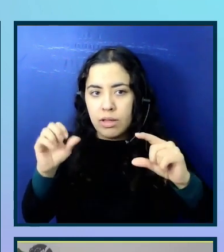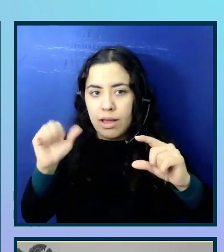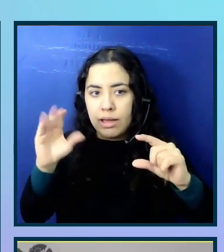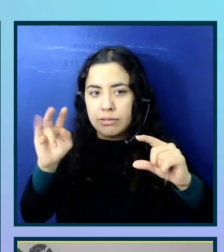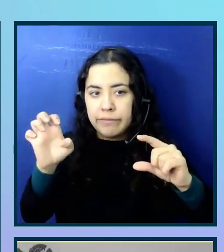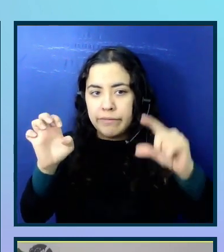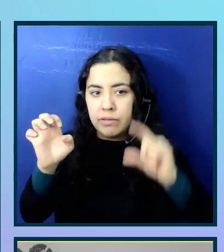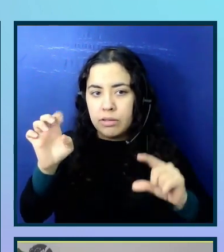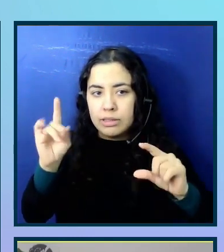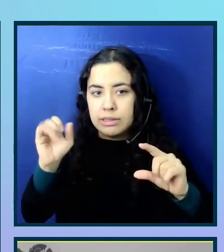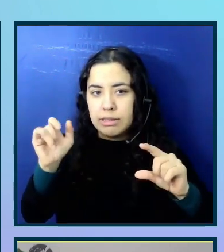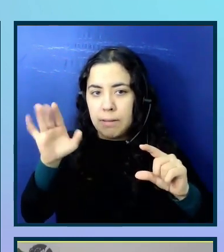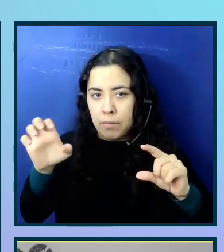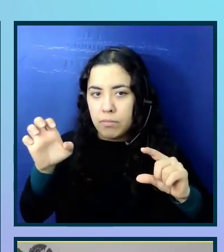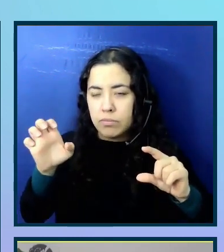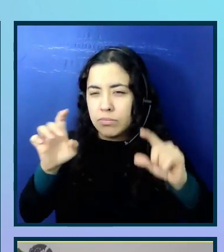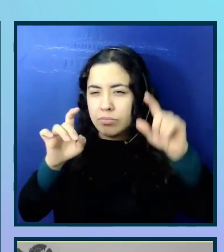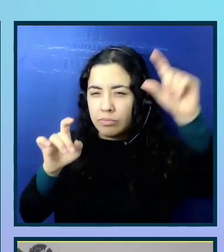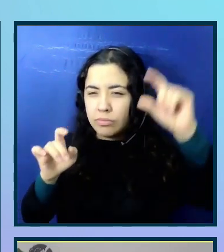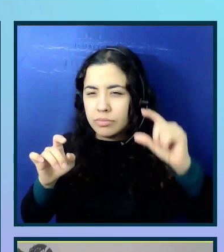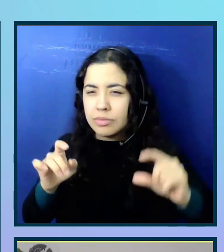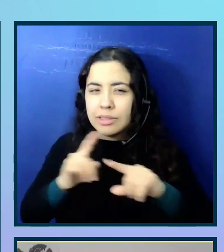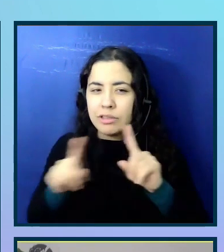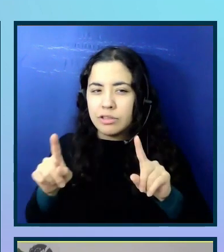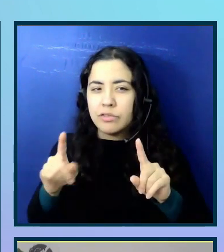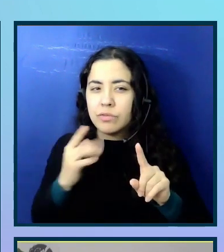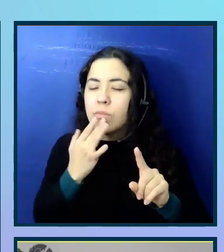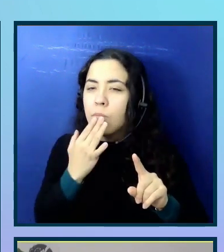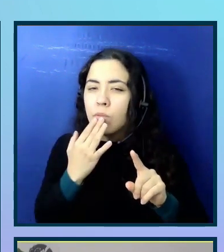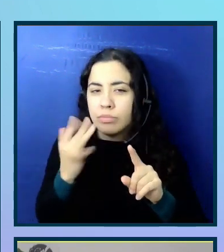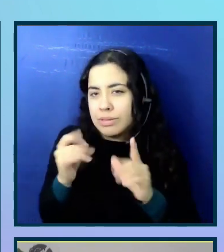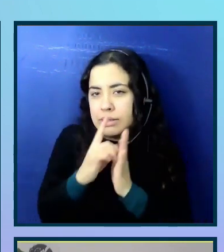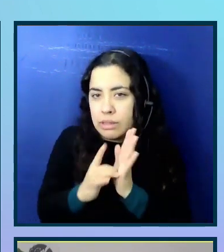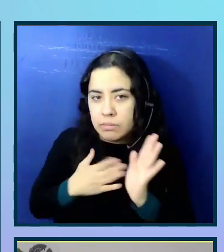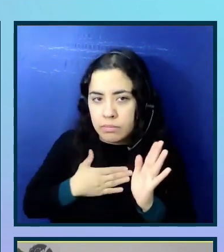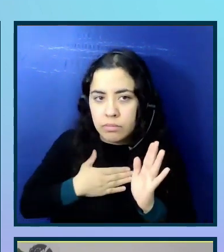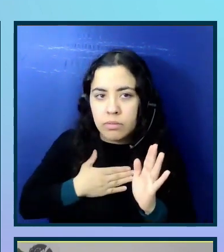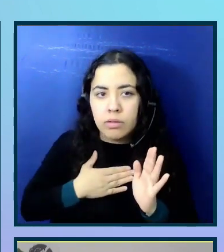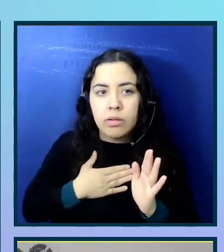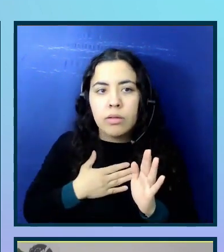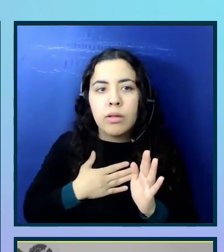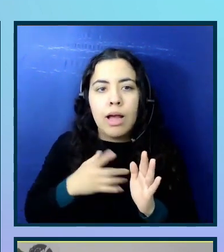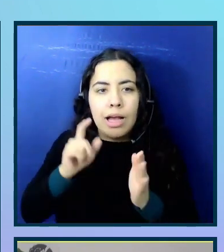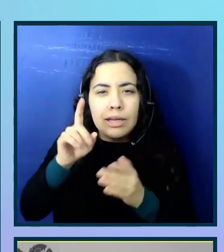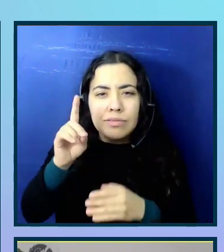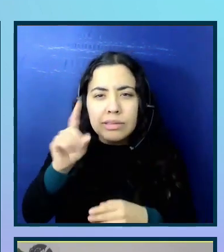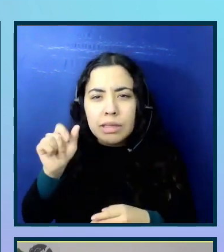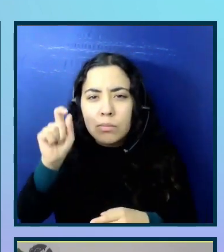because it's a design system. For check boxes, I have default, focus, checked, disabled, disabled checked, and determinate.